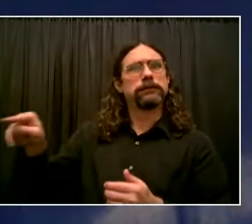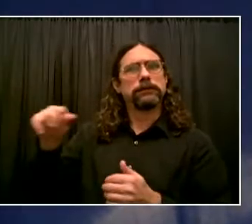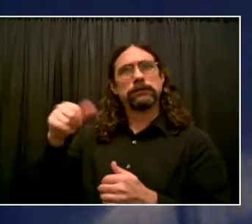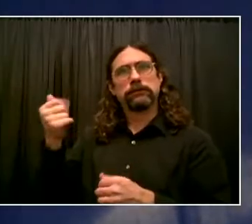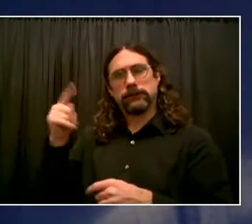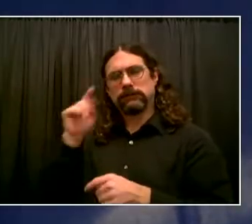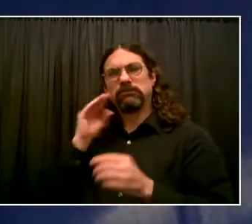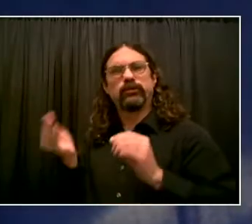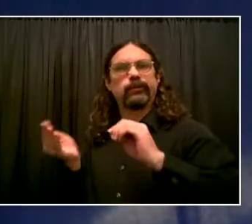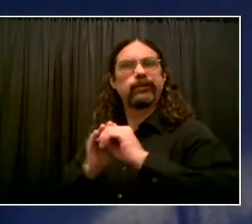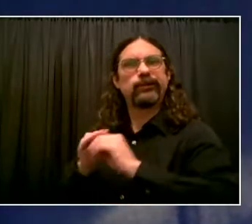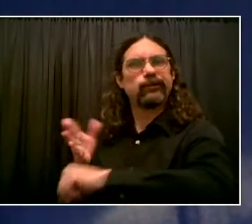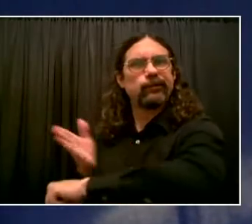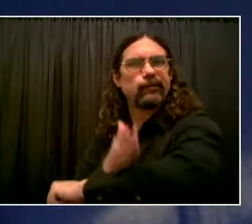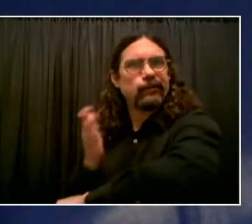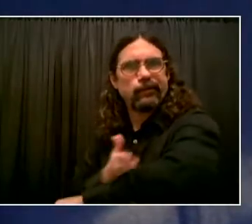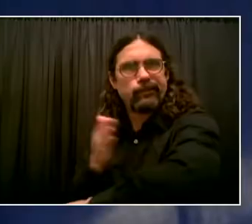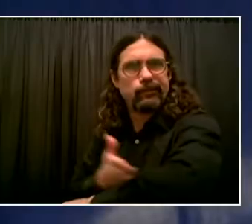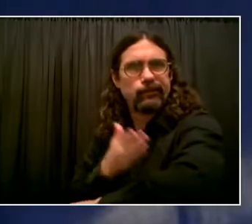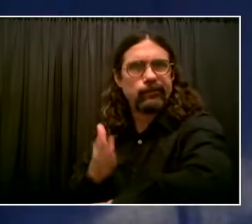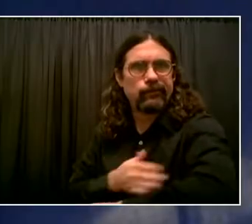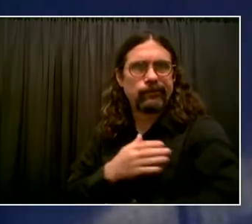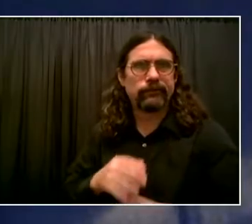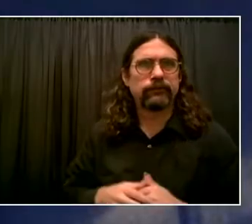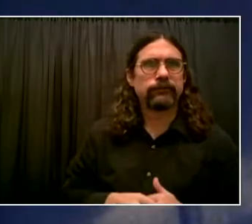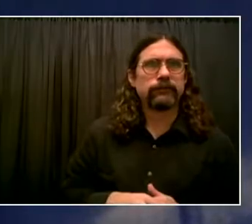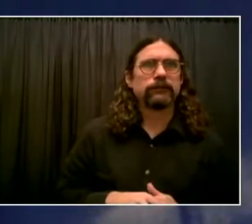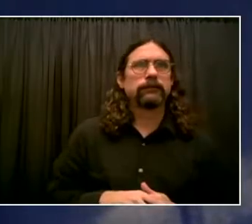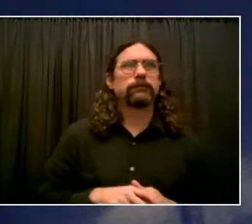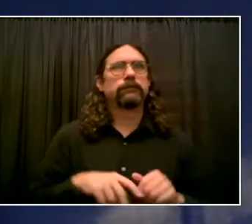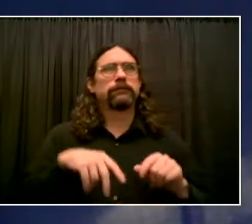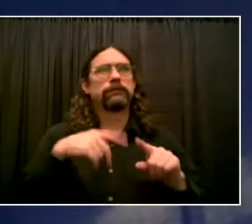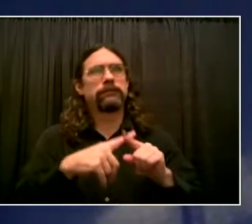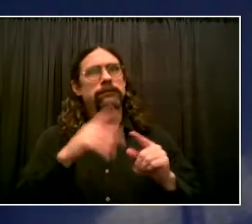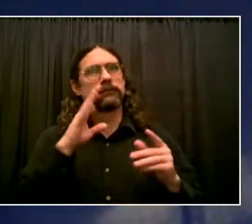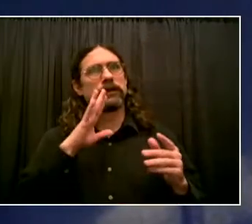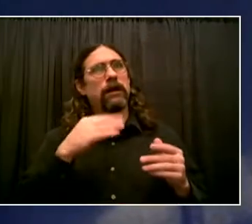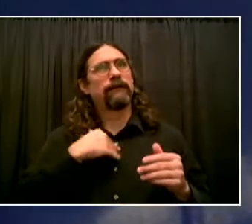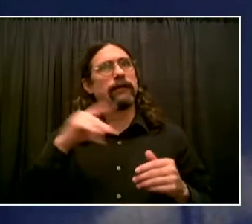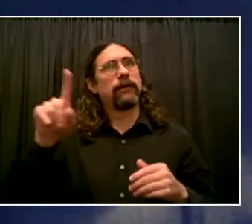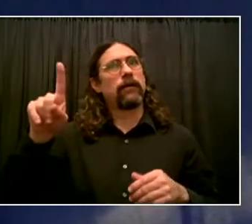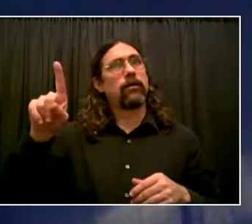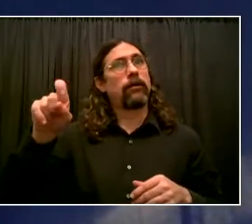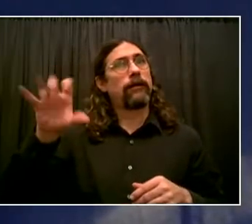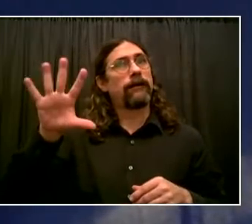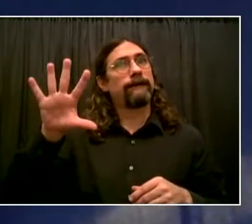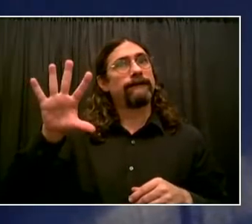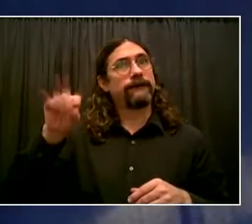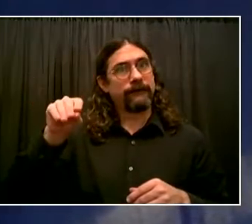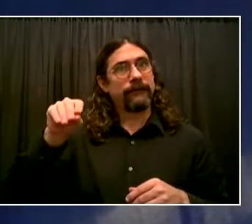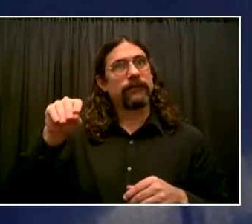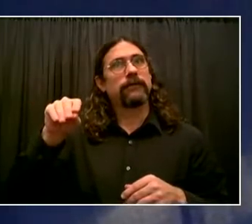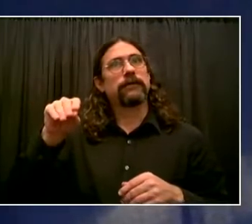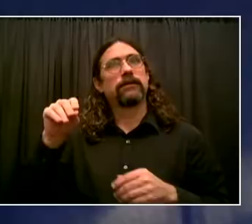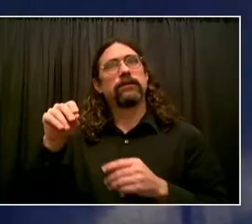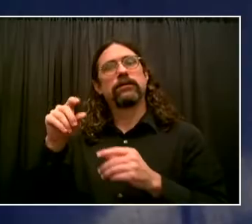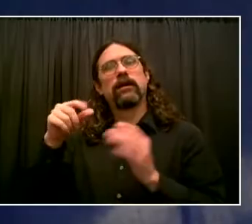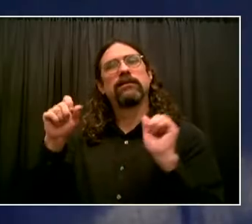NYCHA'S HOUSING IN THE AREA RECEIVES